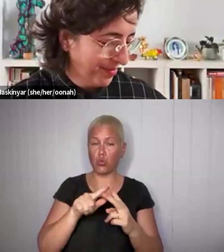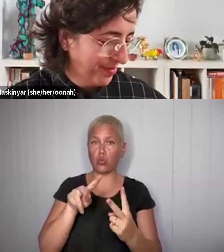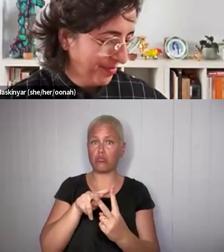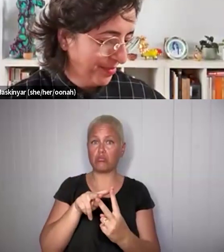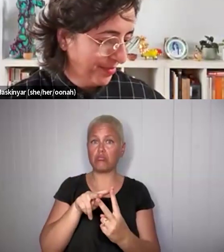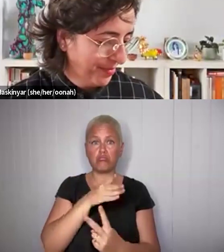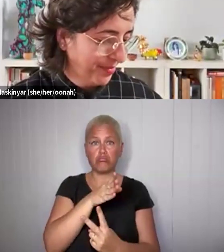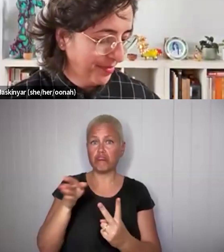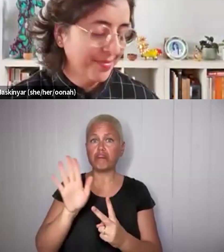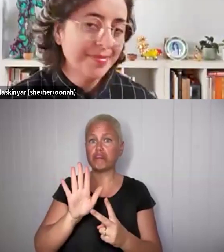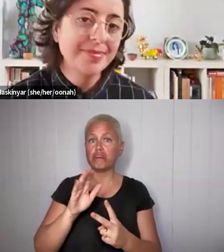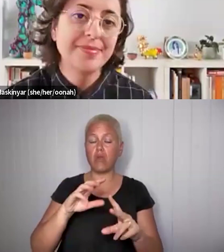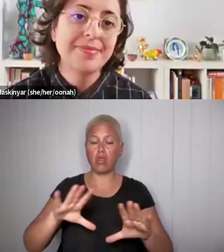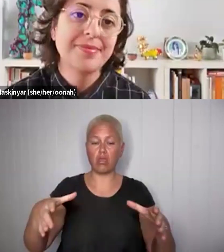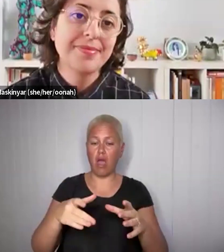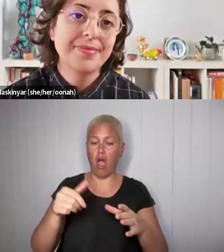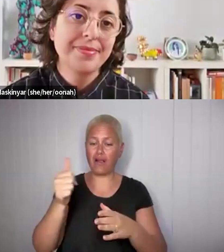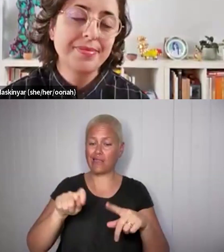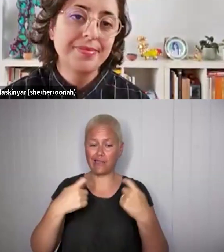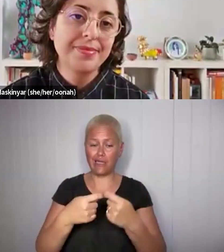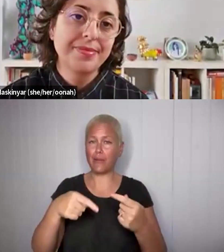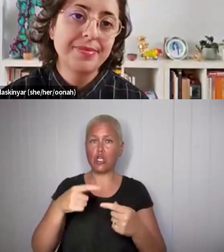The make-up of the artistic team needs to make sense in how it is supporting what you are trying